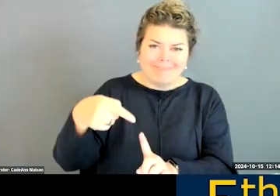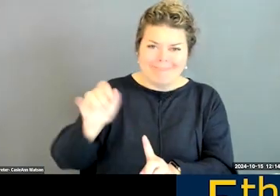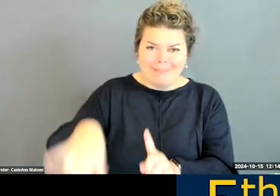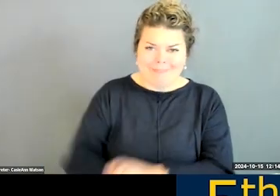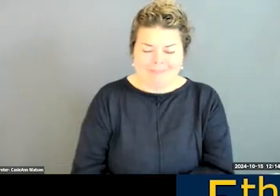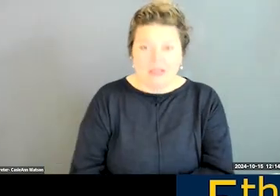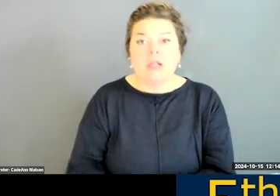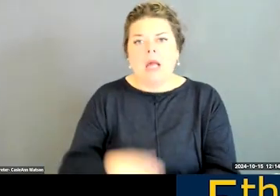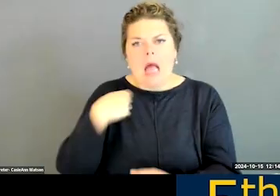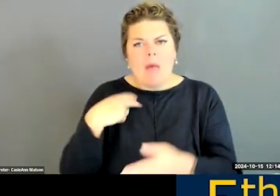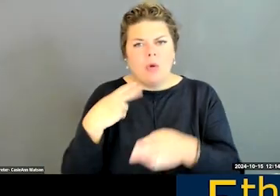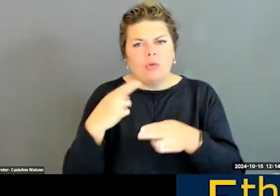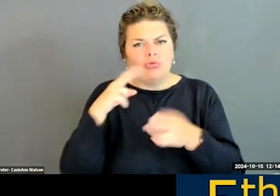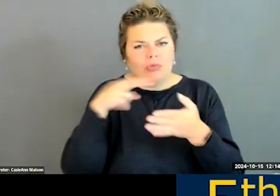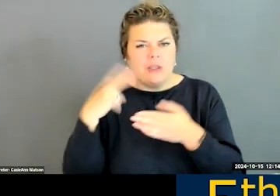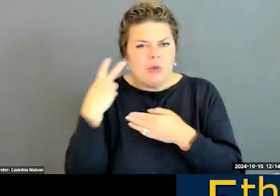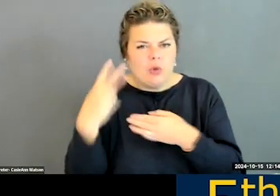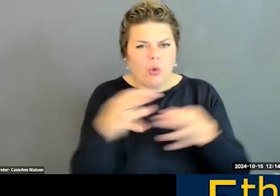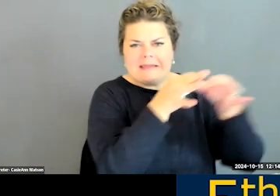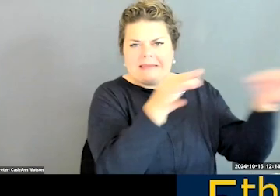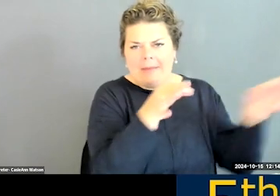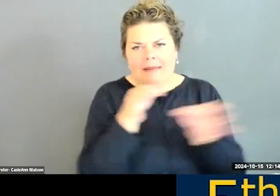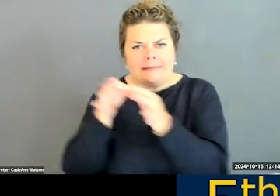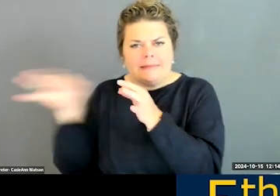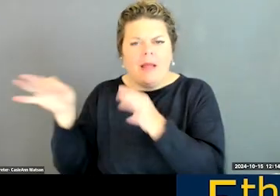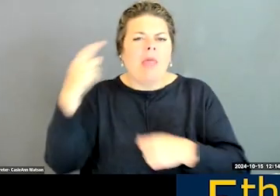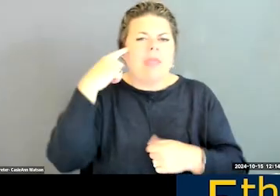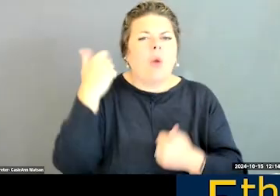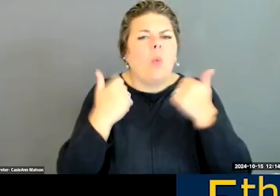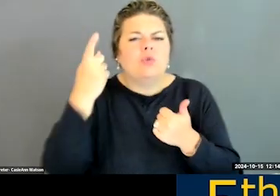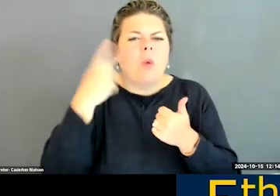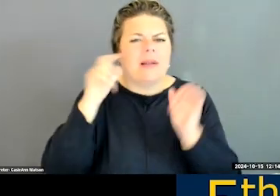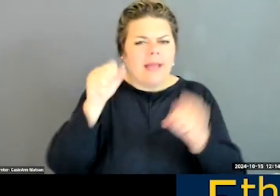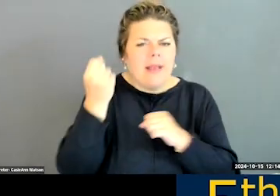So I'm going to read two statements and let you think about which one of these is easier to understand.